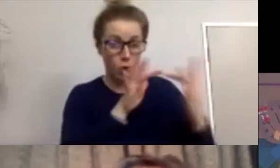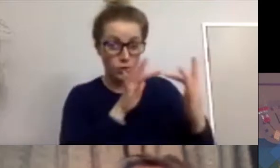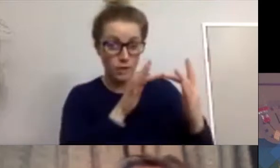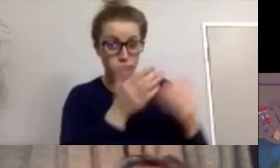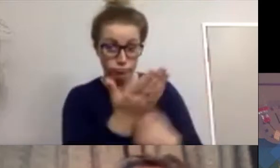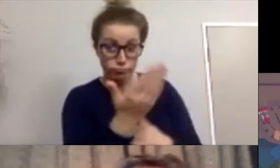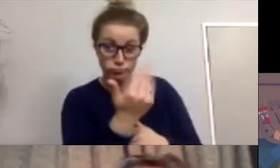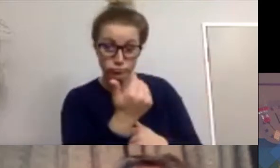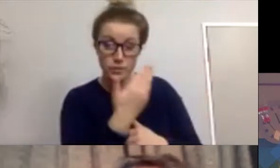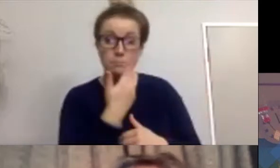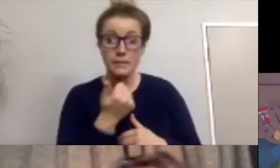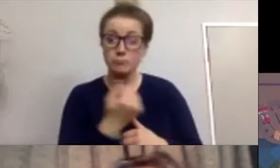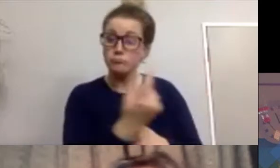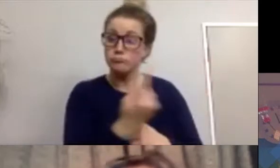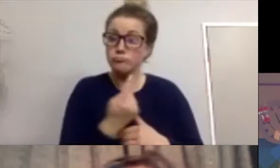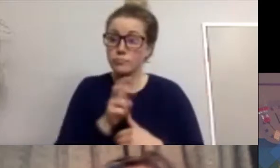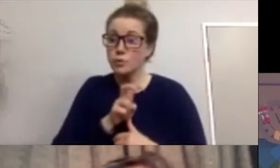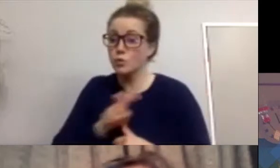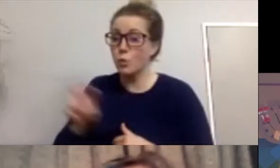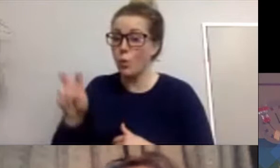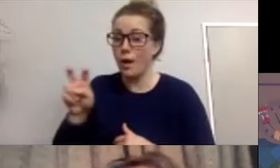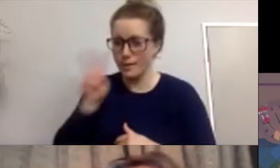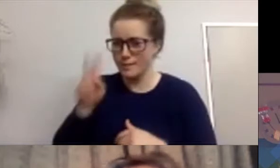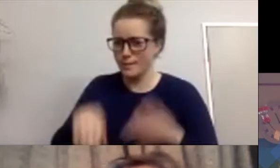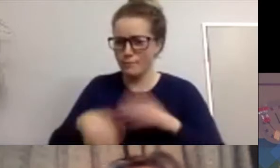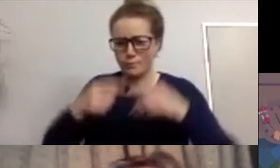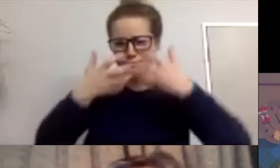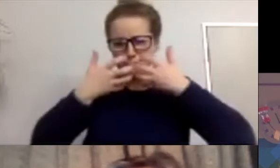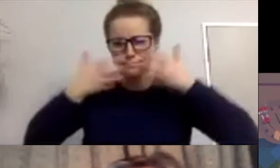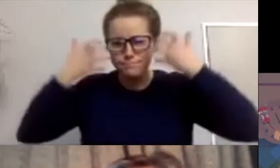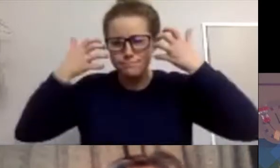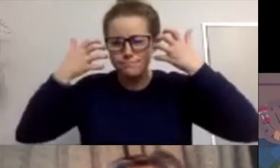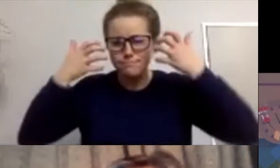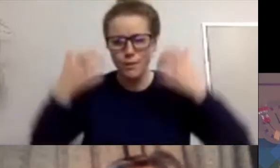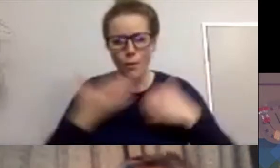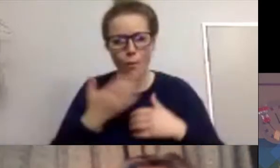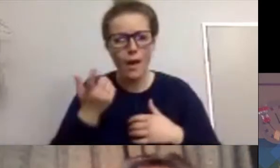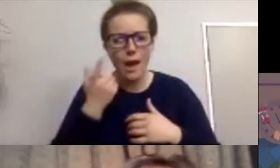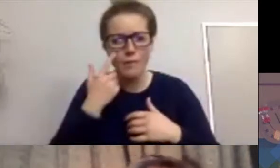to come and have a tour. You can see everybody smiling away, having a look at the costume department.